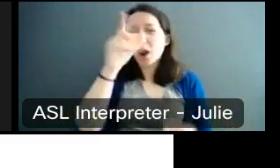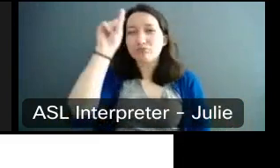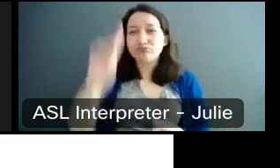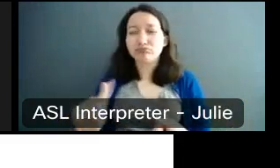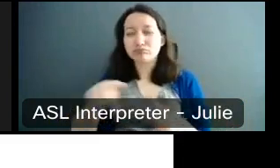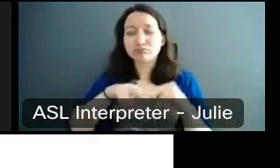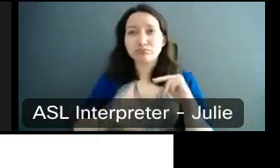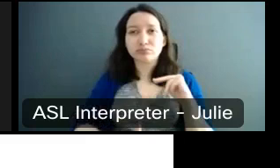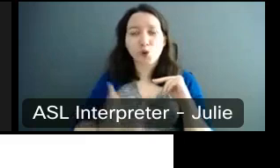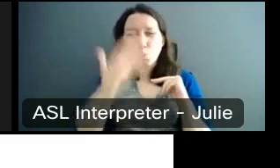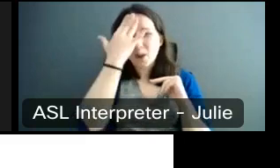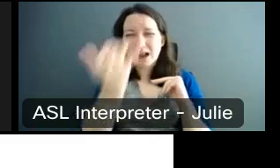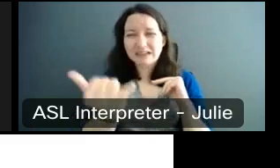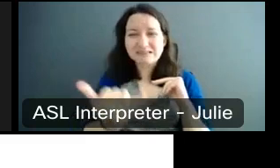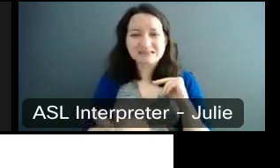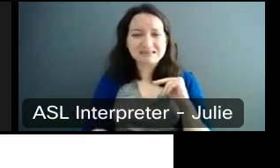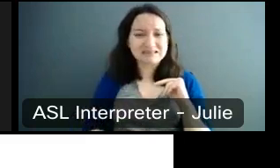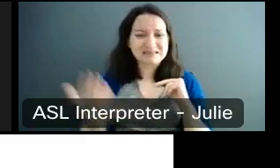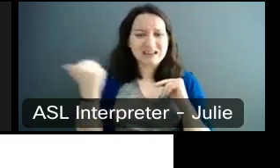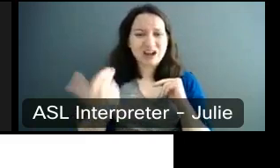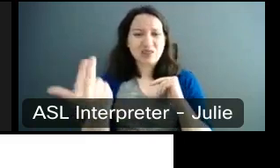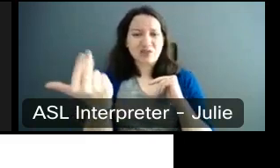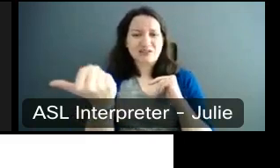Which is 13,000 down to.